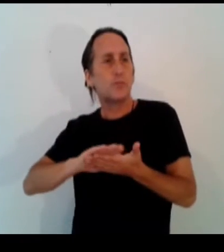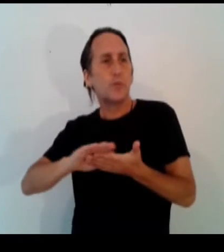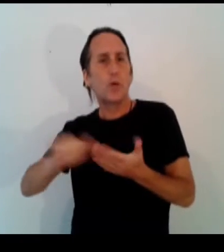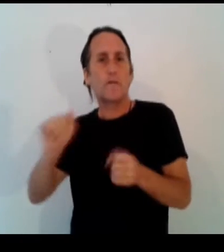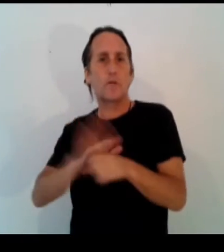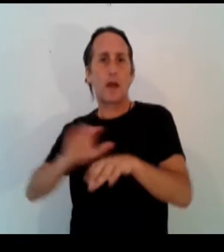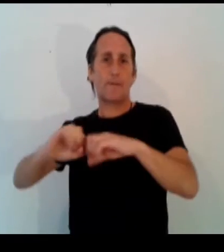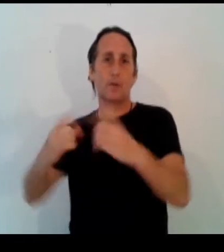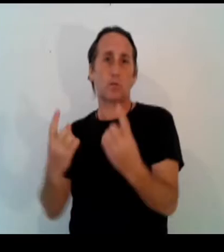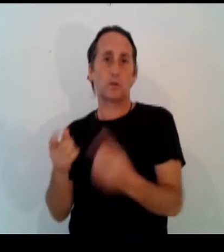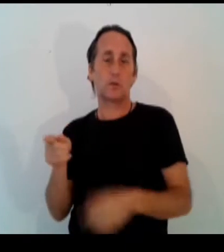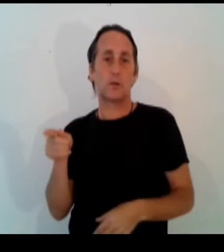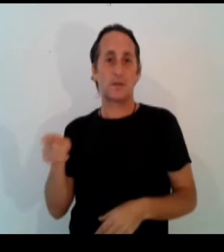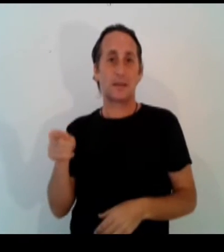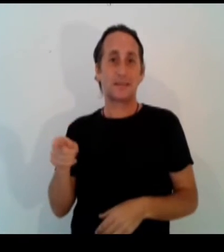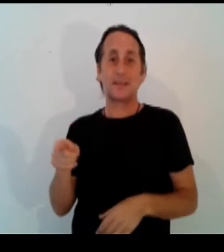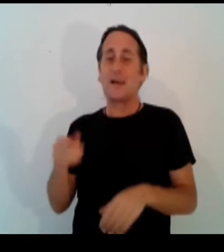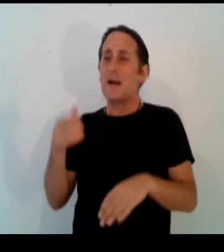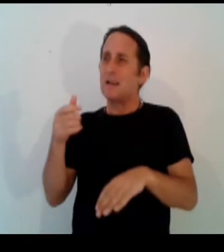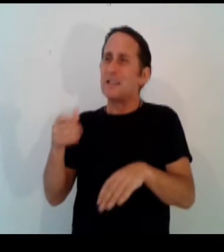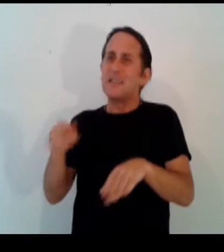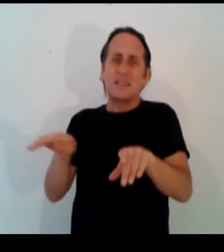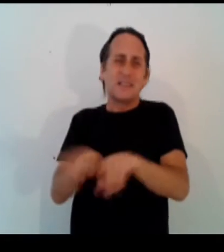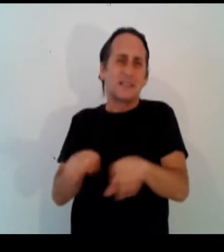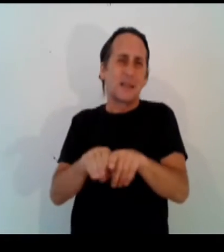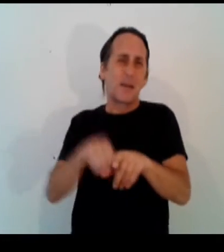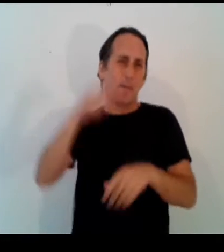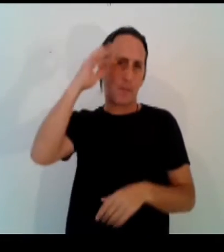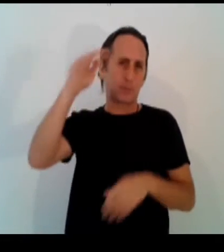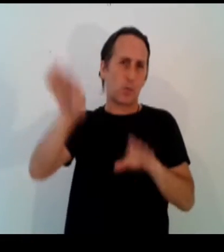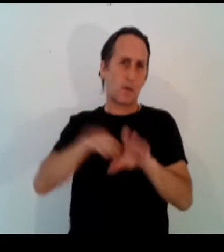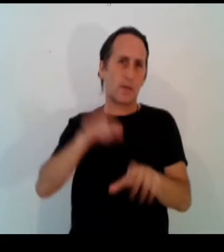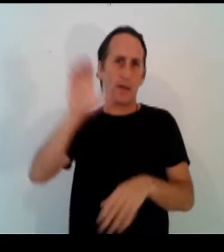That makes for a smooth running for everybody, so thats basically the same as happens with legality,